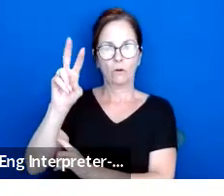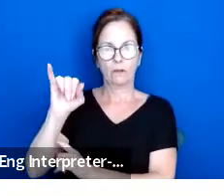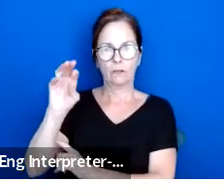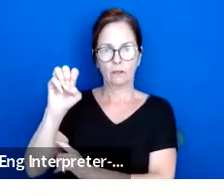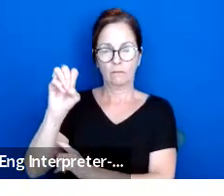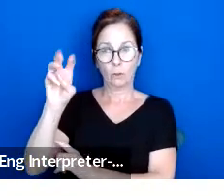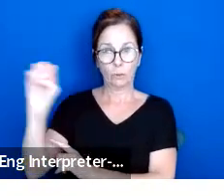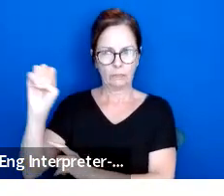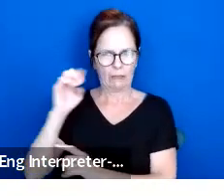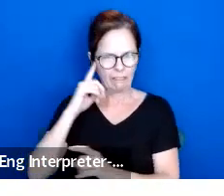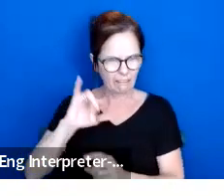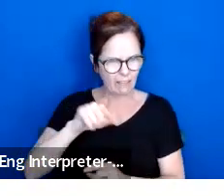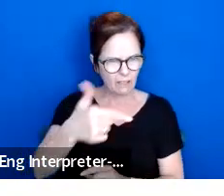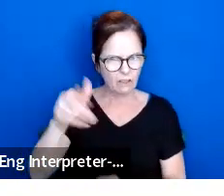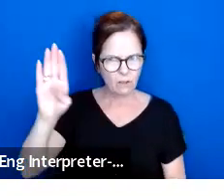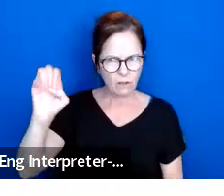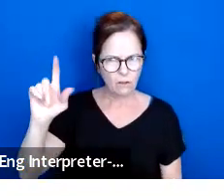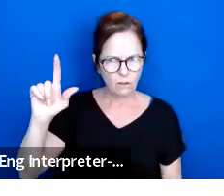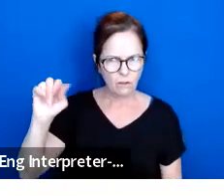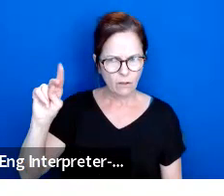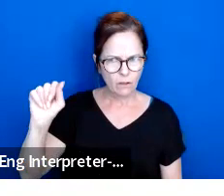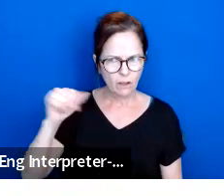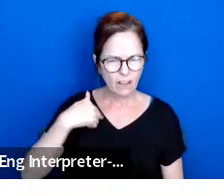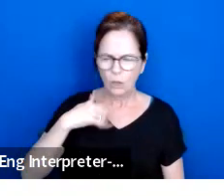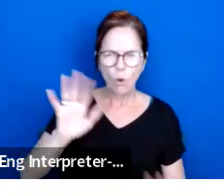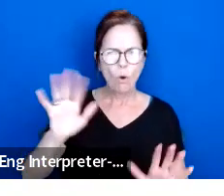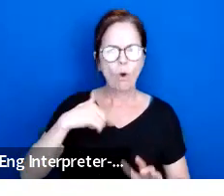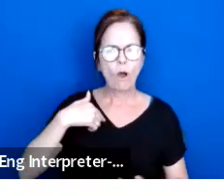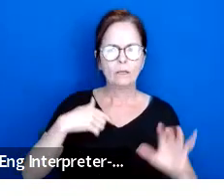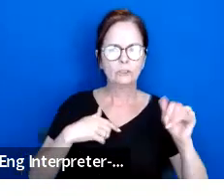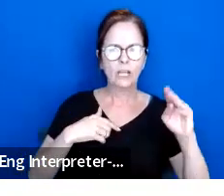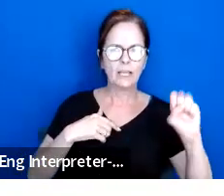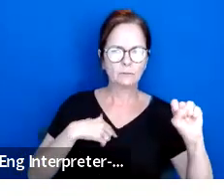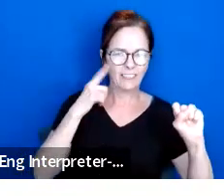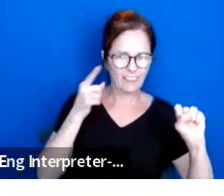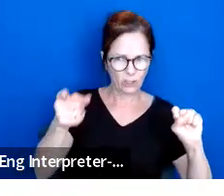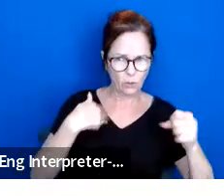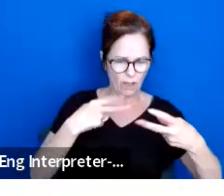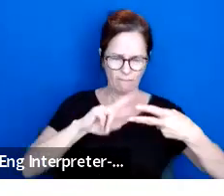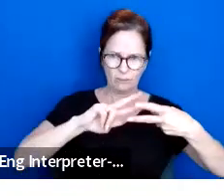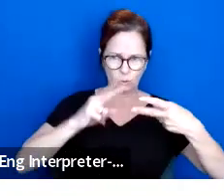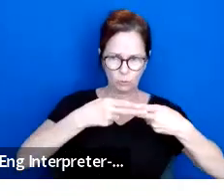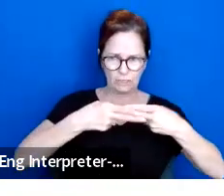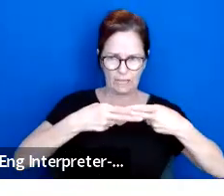Belinda. Okay. Okay. I think you I think you've got this one in the next one and then Belinda's got the slide 8.